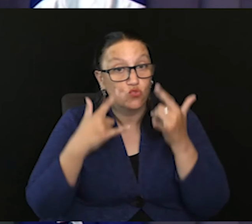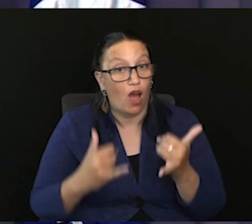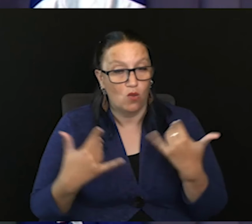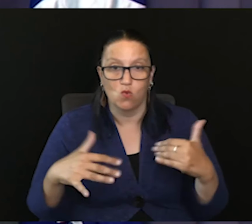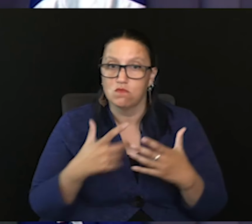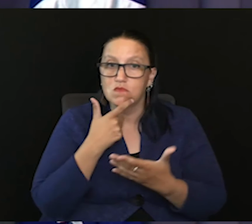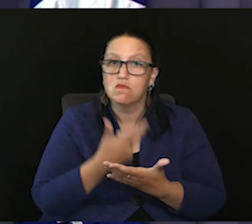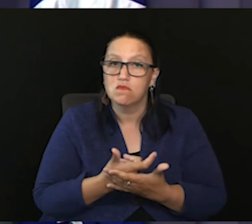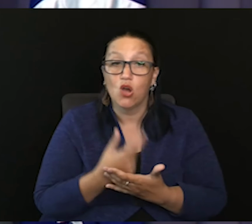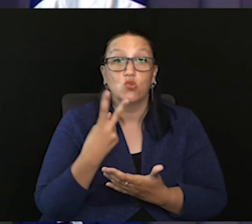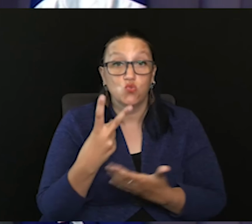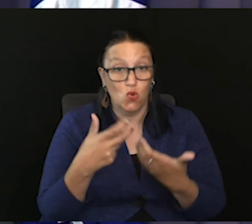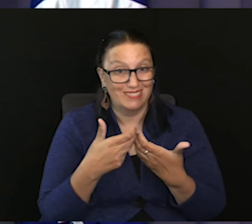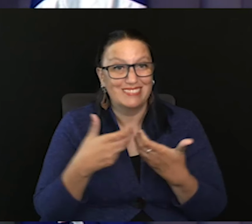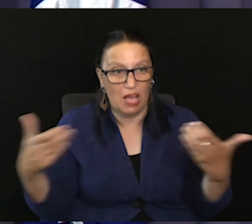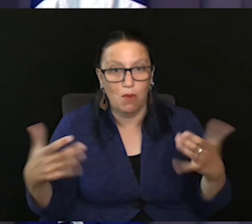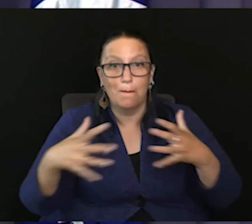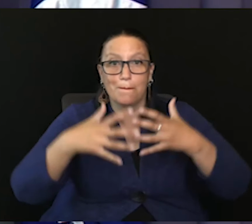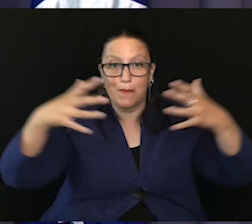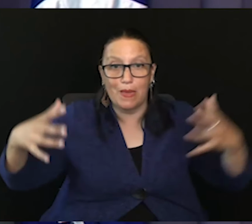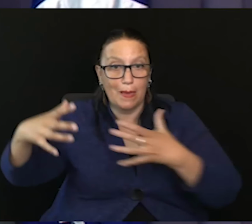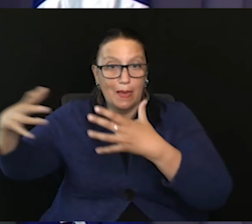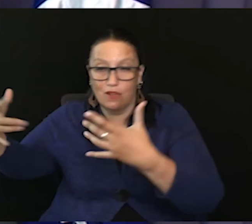two separate large clinical trials, which have been published internationally,